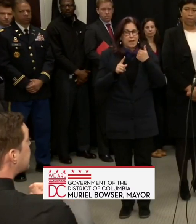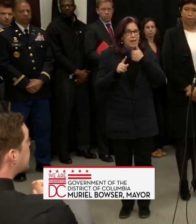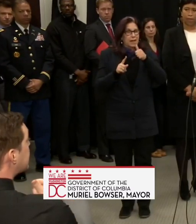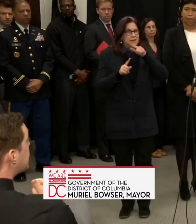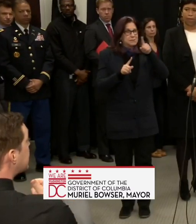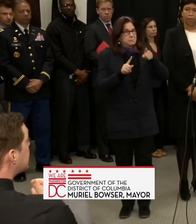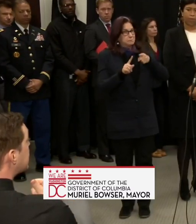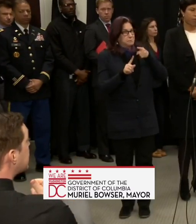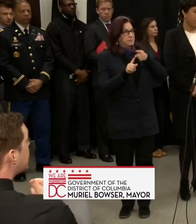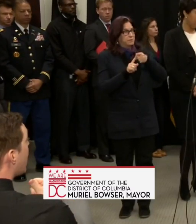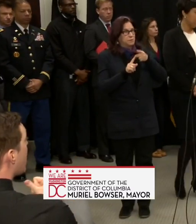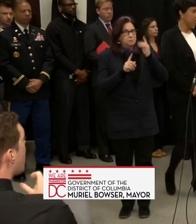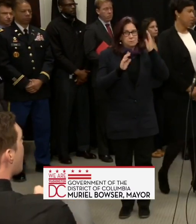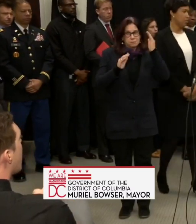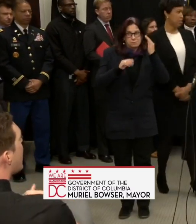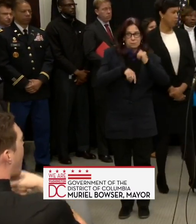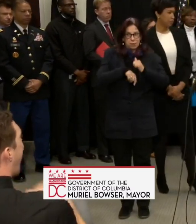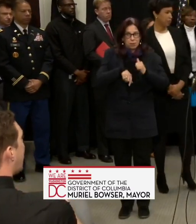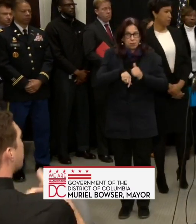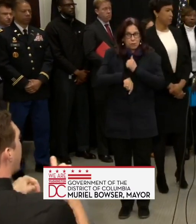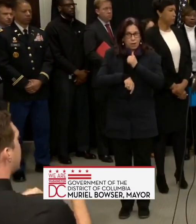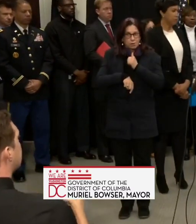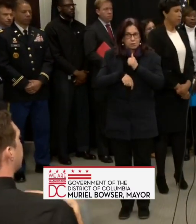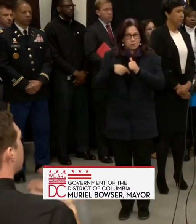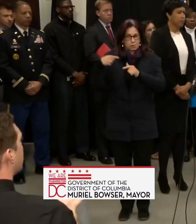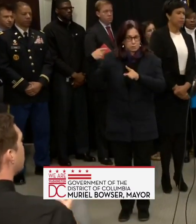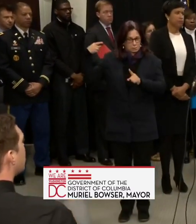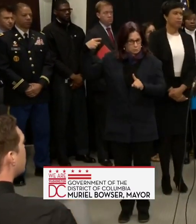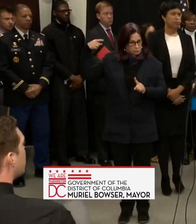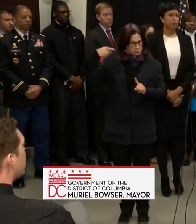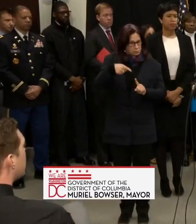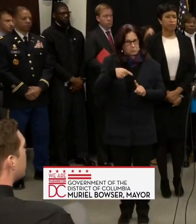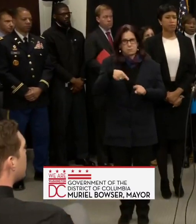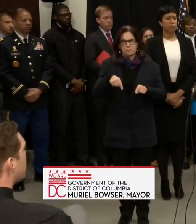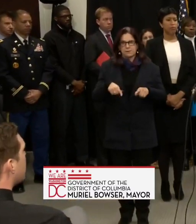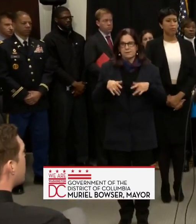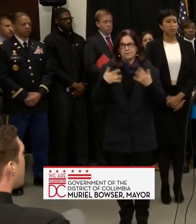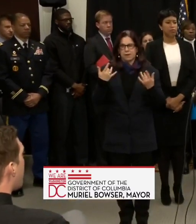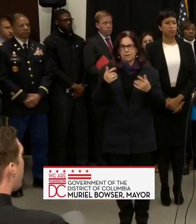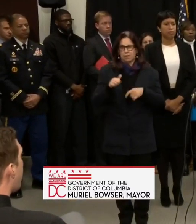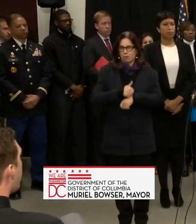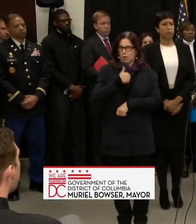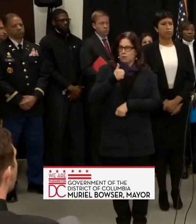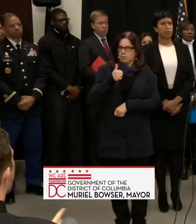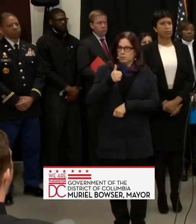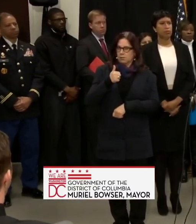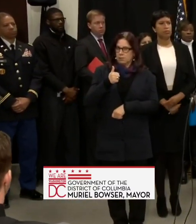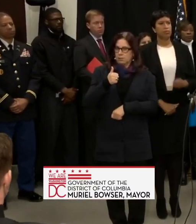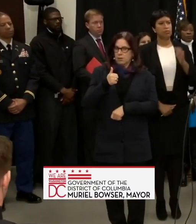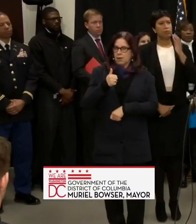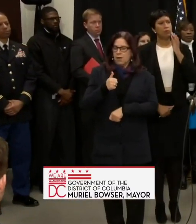AT THIS EVENT? >> THE SECRET SERVICE WORKS